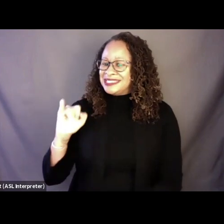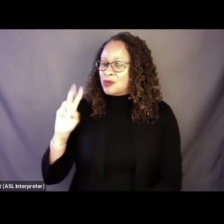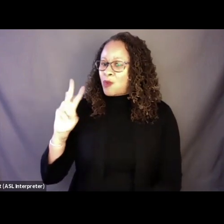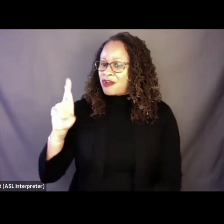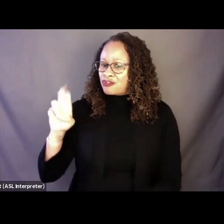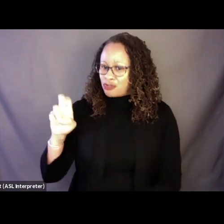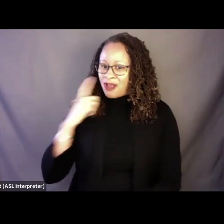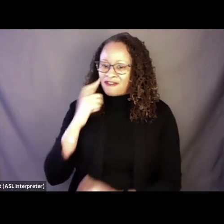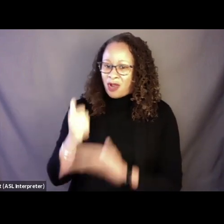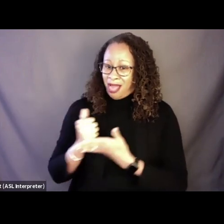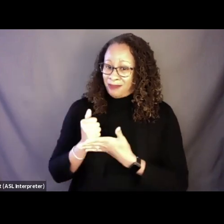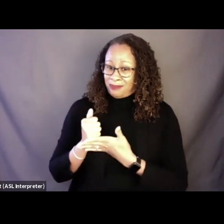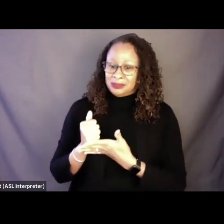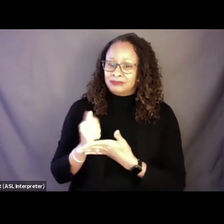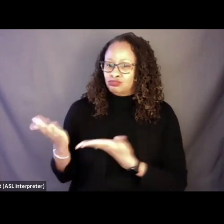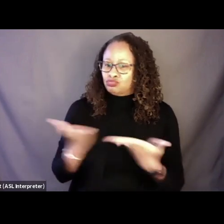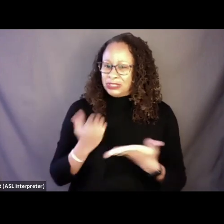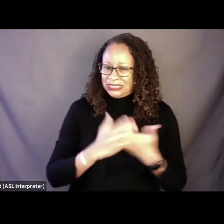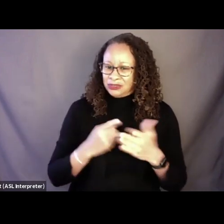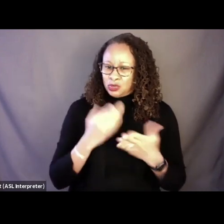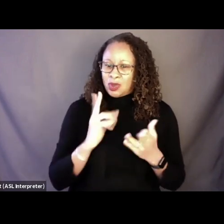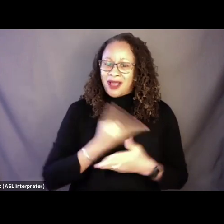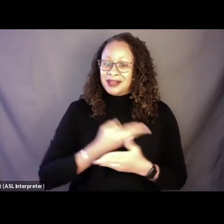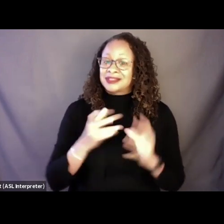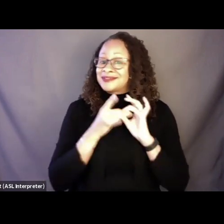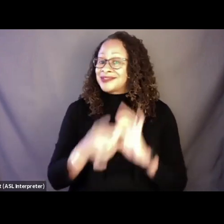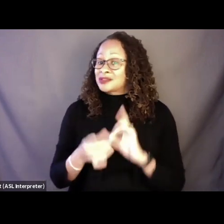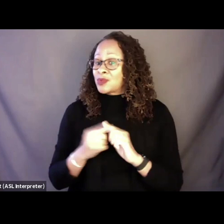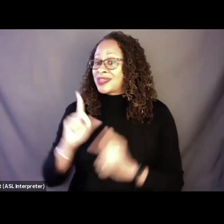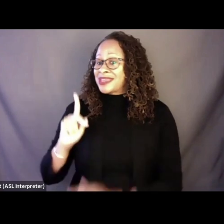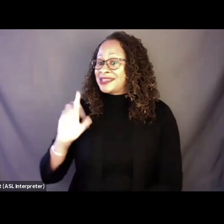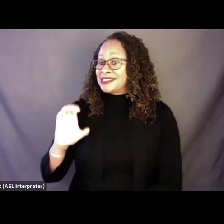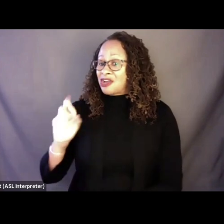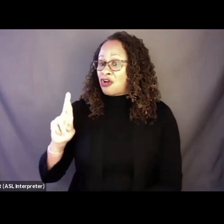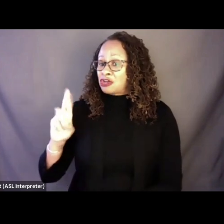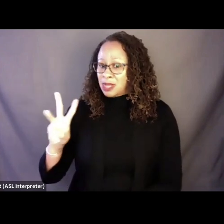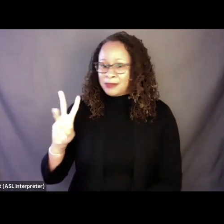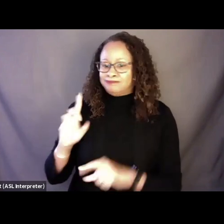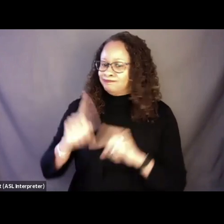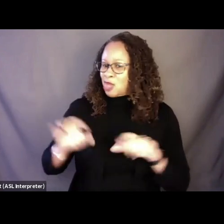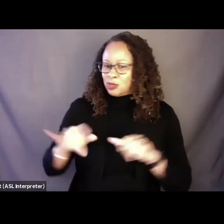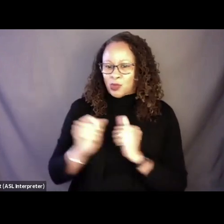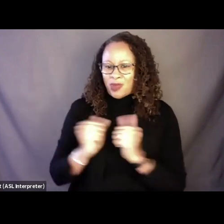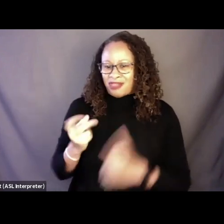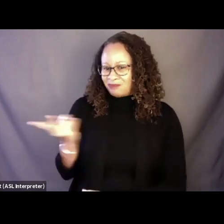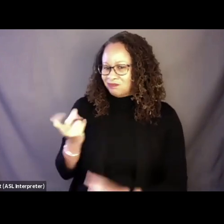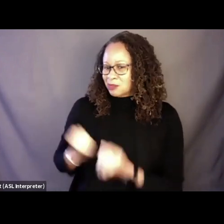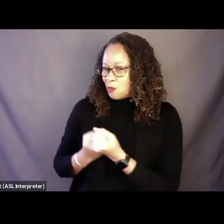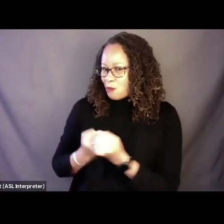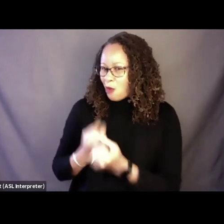for helping to bring this series to us along with KCRW. We couldn't do it without the support of both of you.